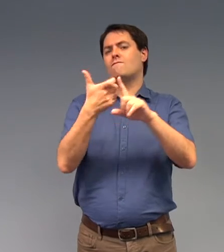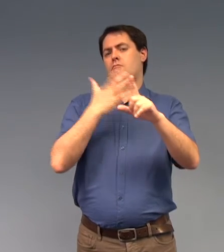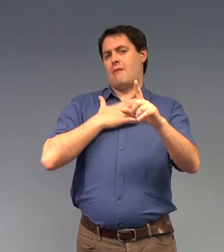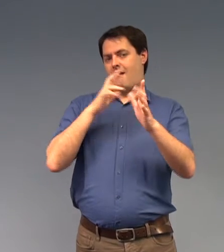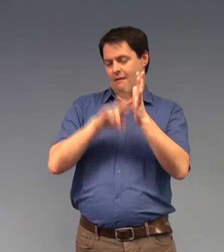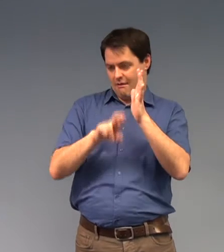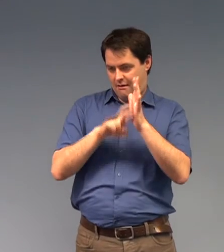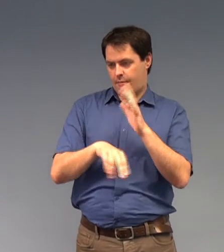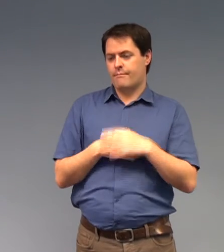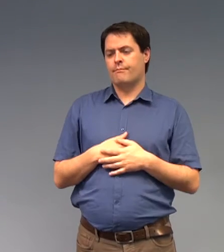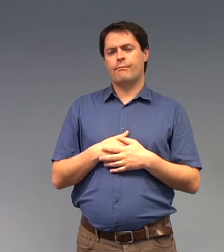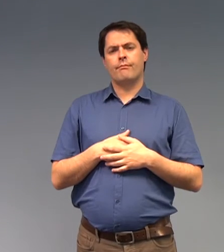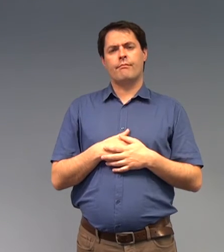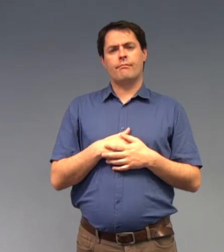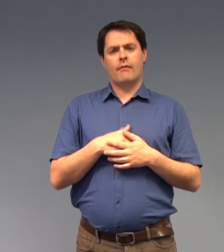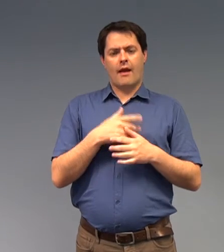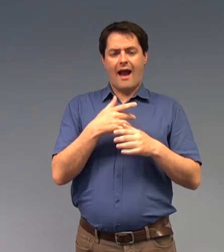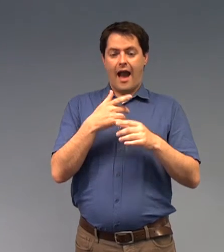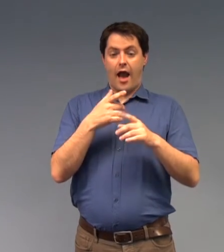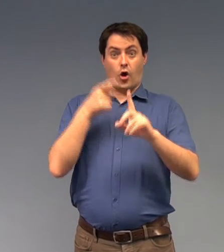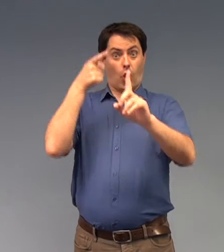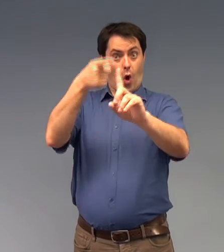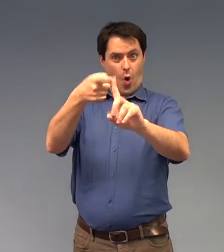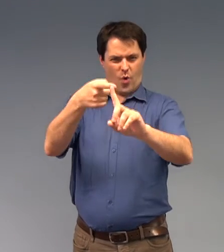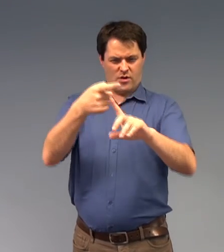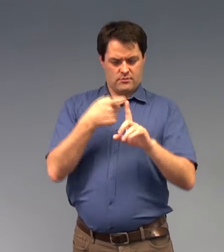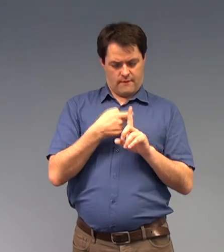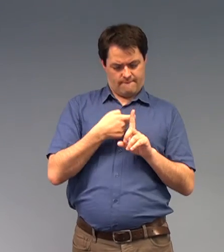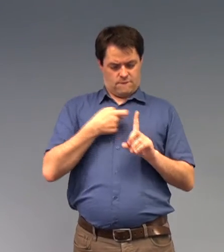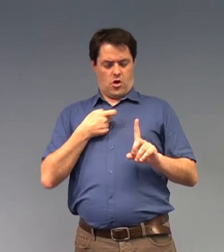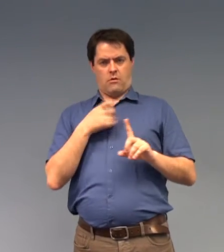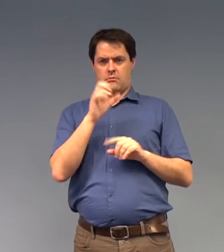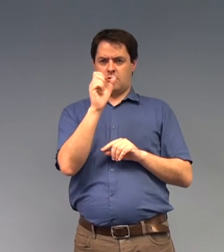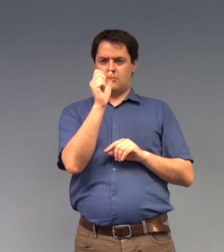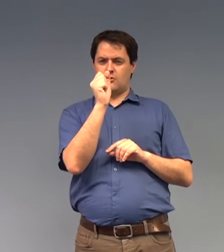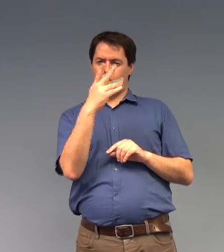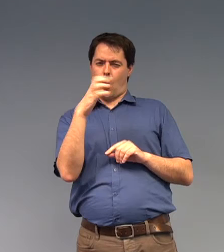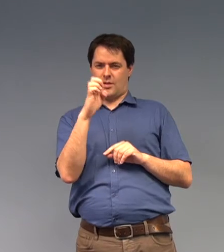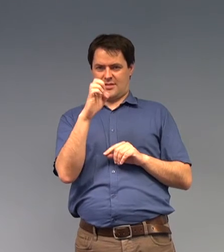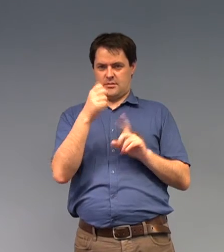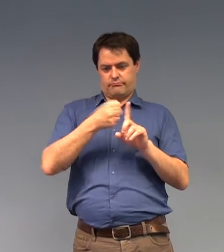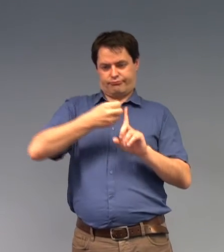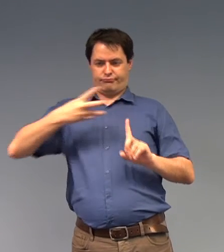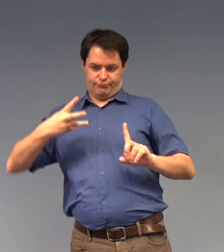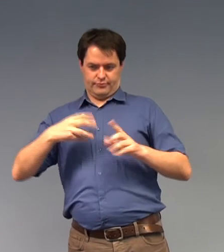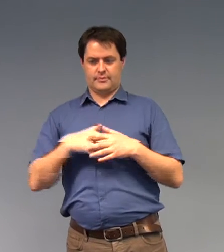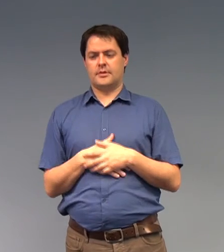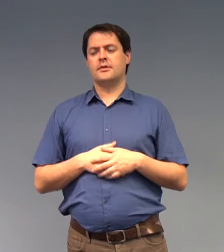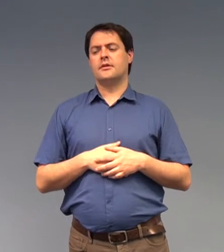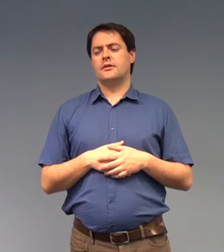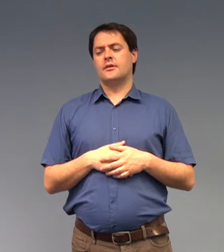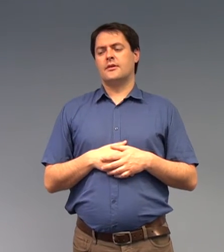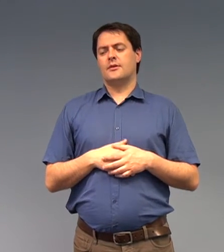In the next slide we see "source enrichment," as opposed to "goal enrichment,"